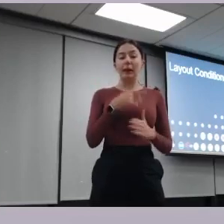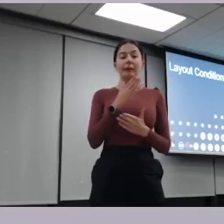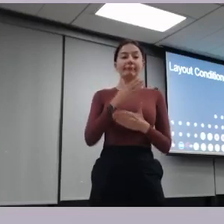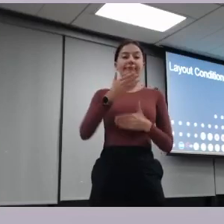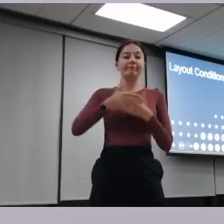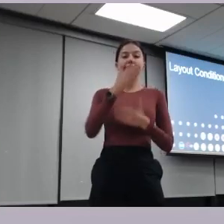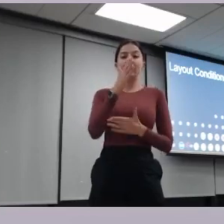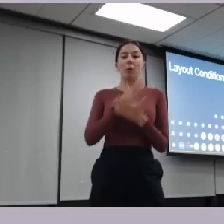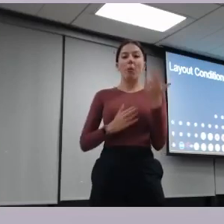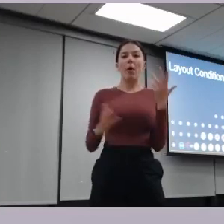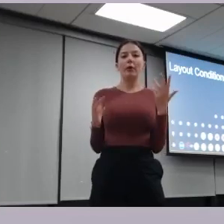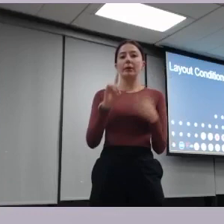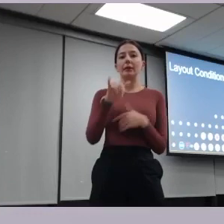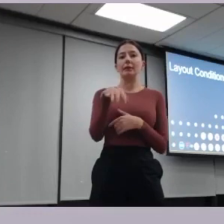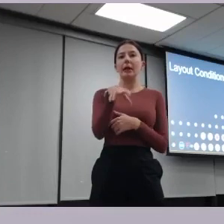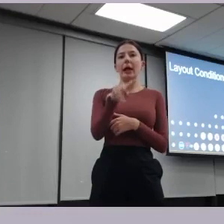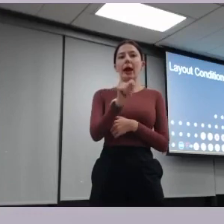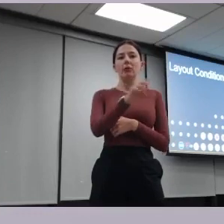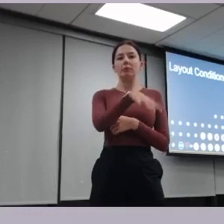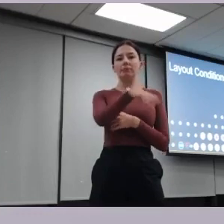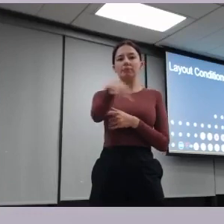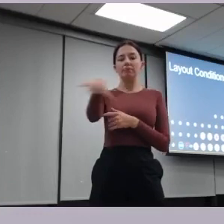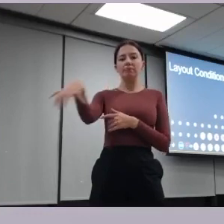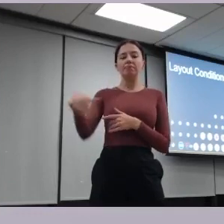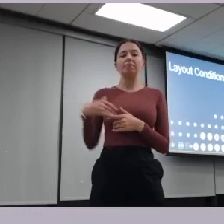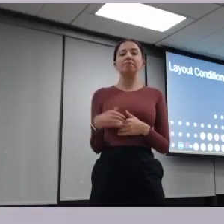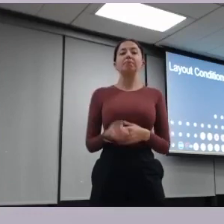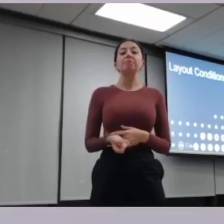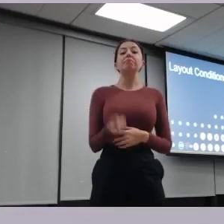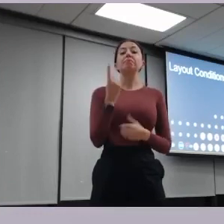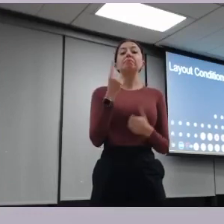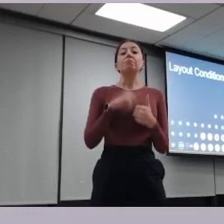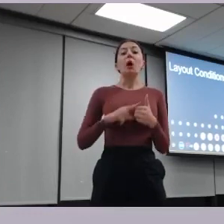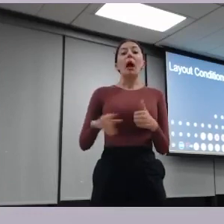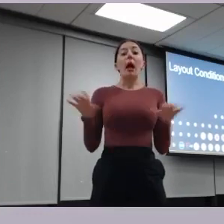They're mainly concerned with three things one active program spaces,